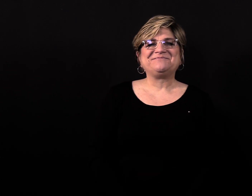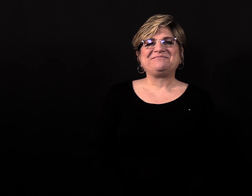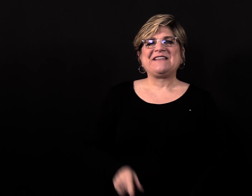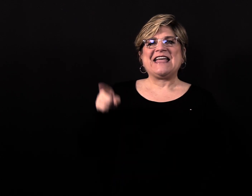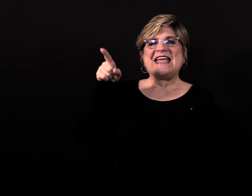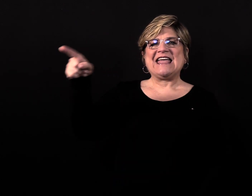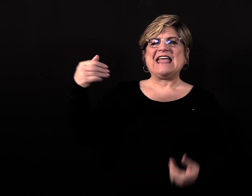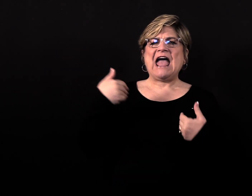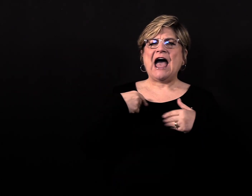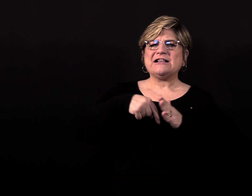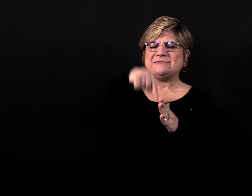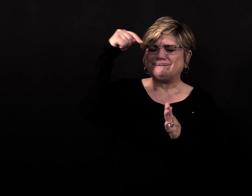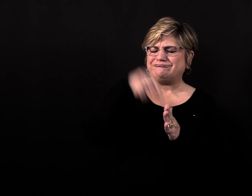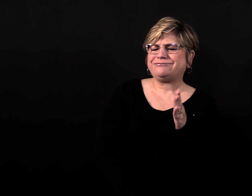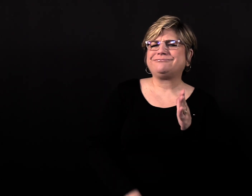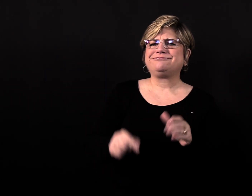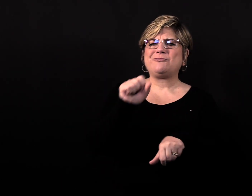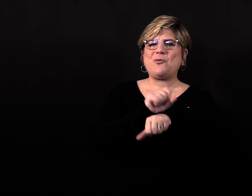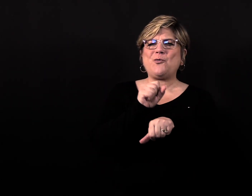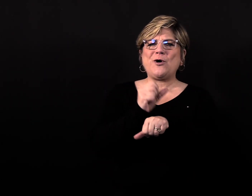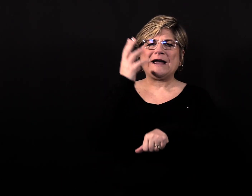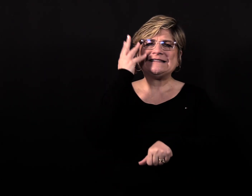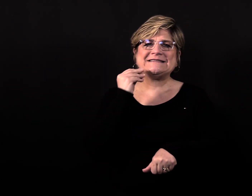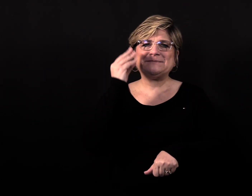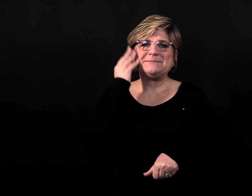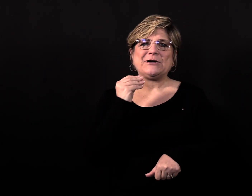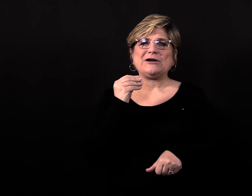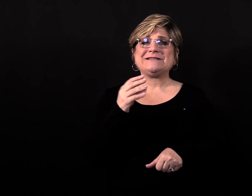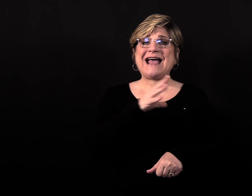He has extensive work experience and most recently